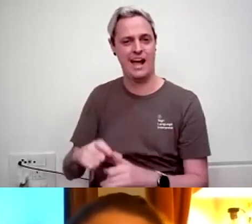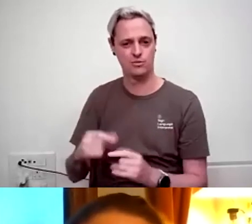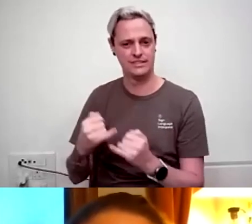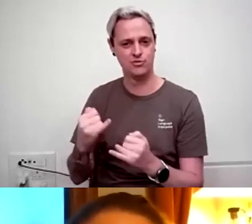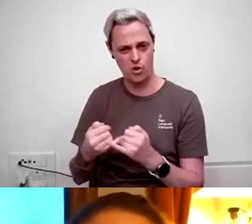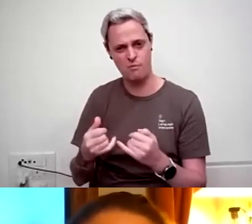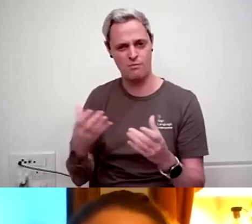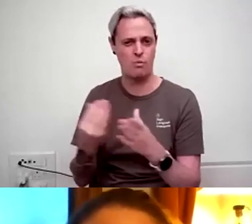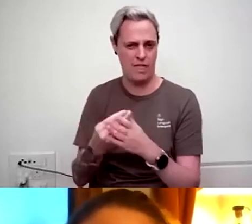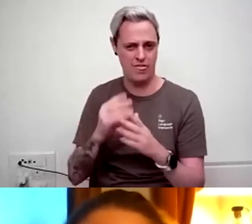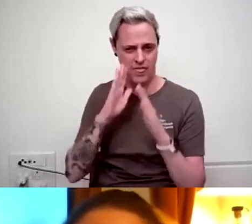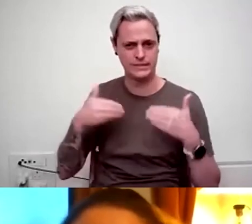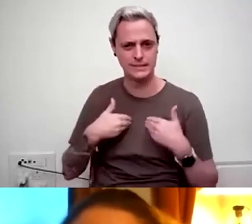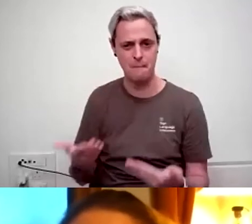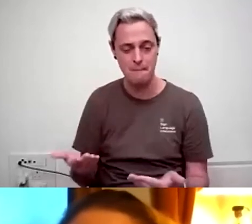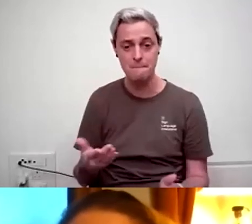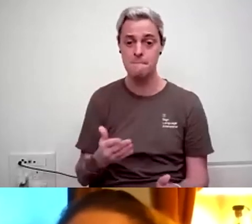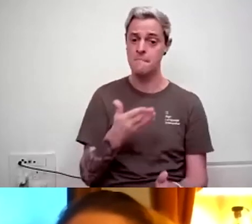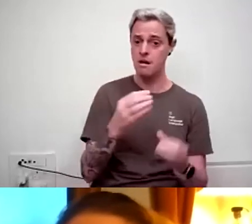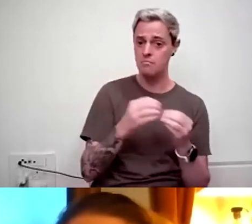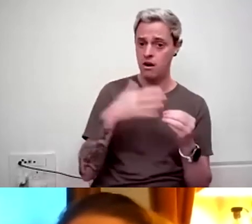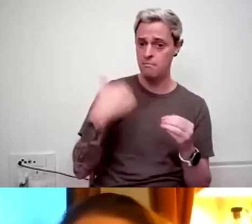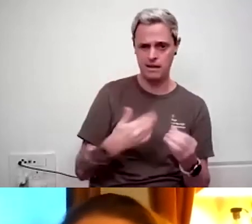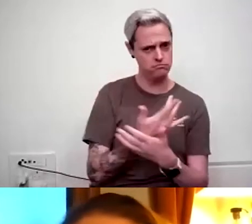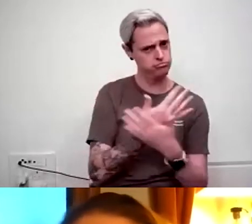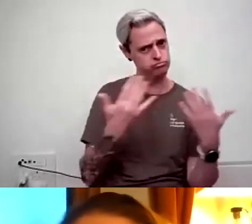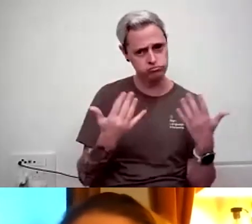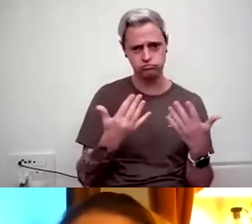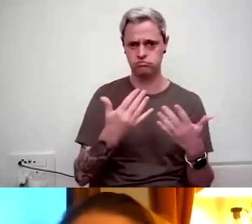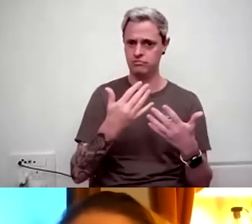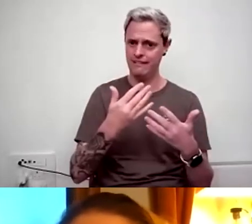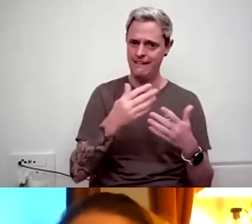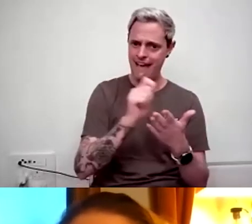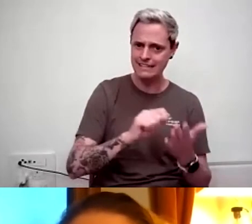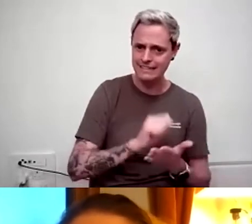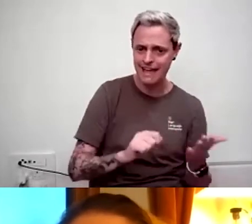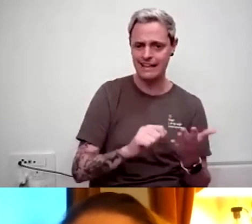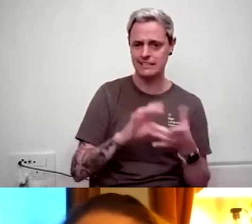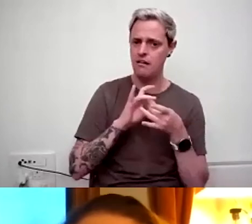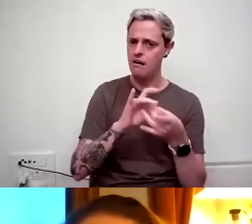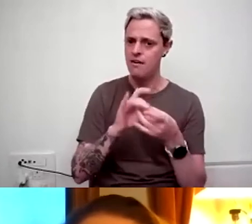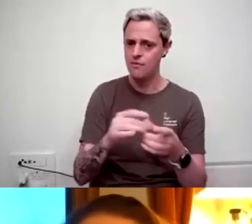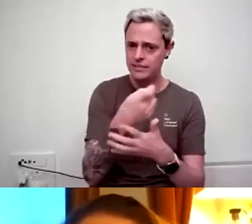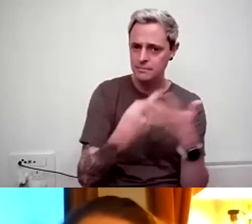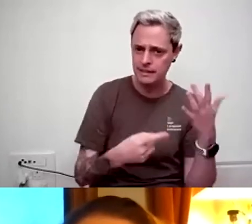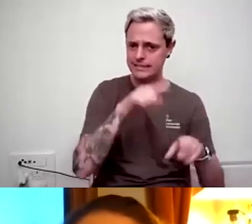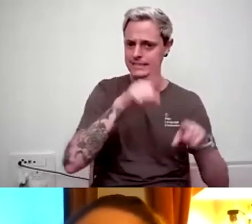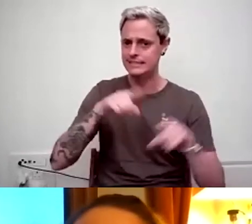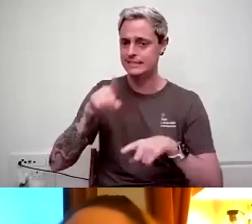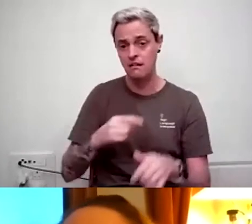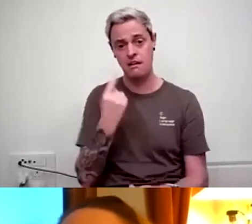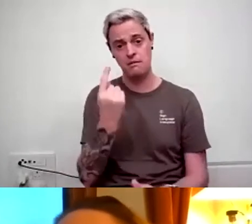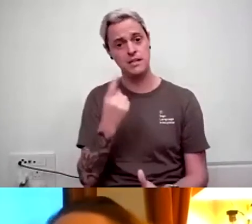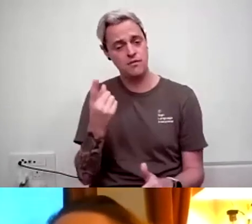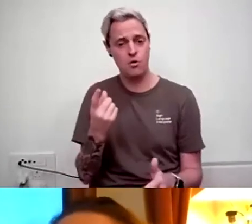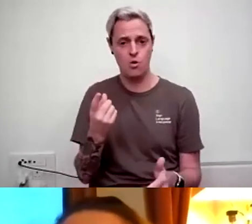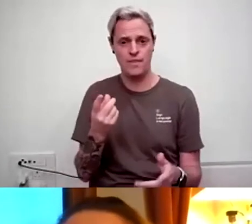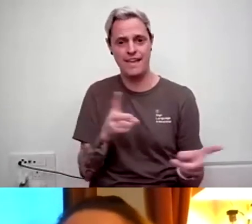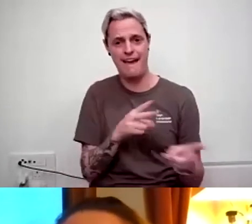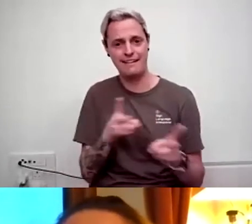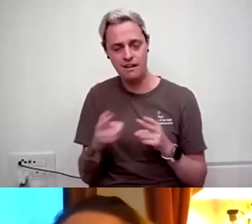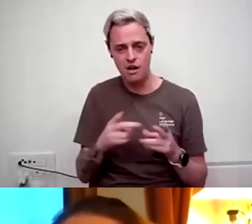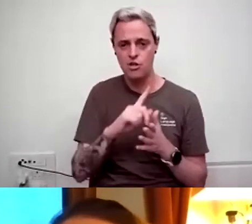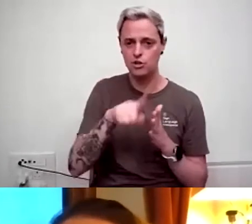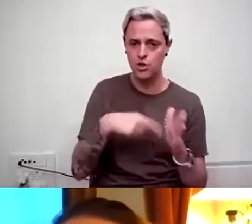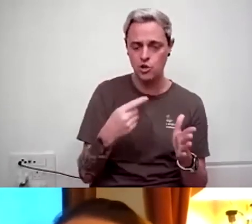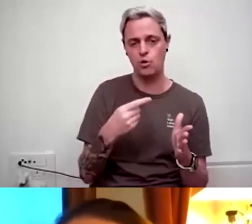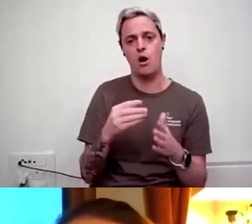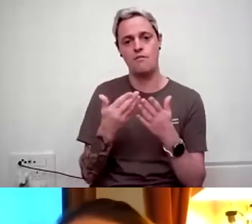Brian has written a wide range of scholarly essays on themes related to disability and is a managing editor of the Journal of Religion and Disability,